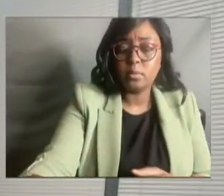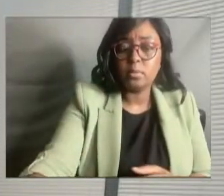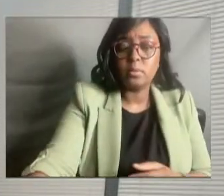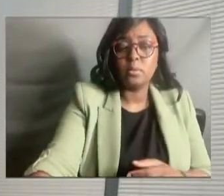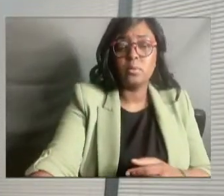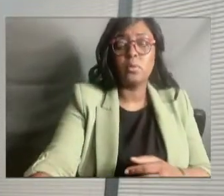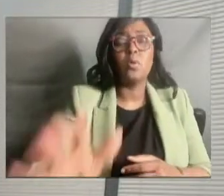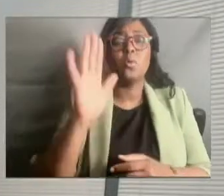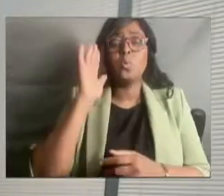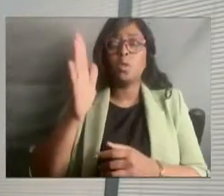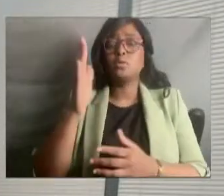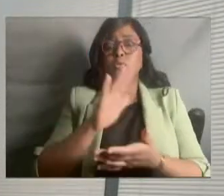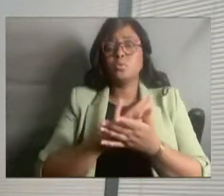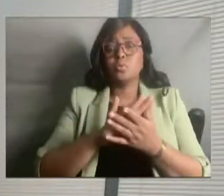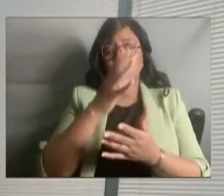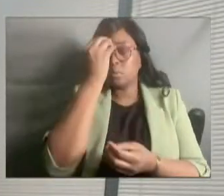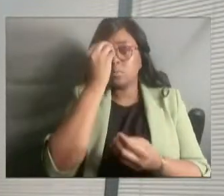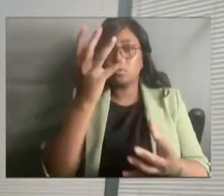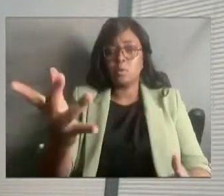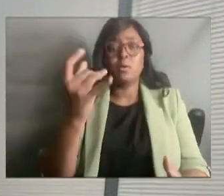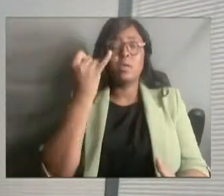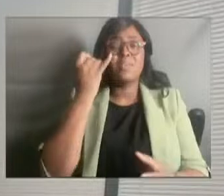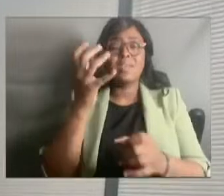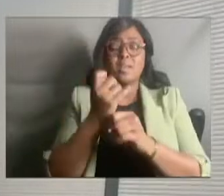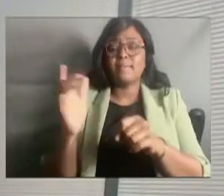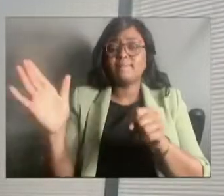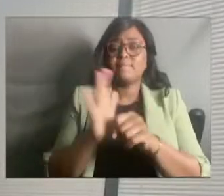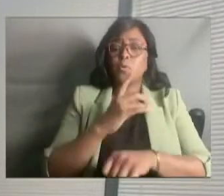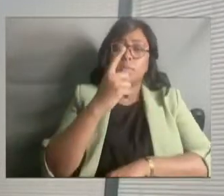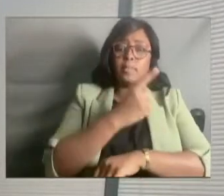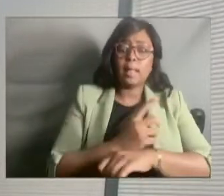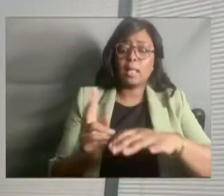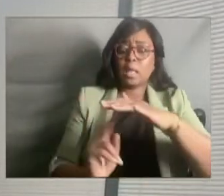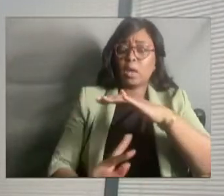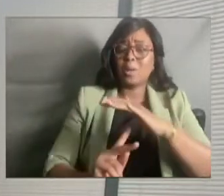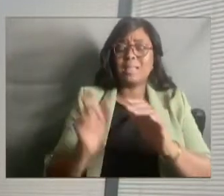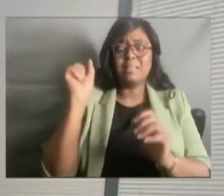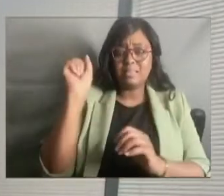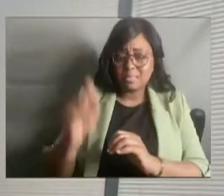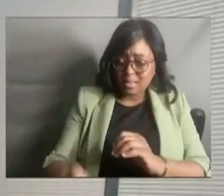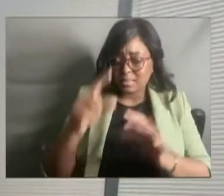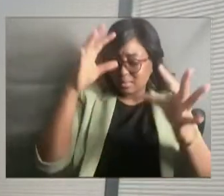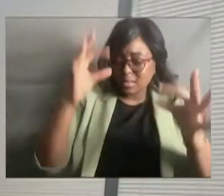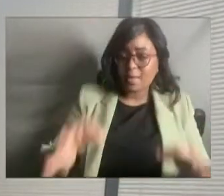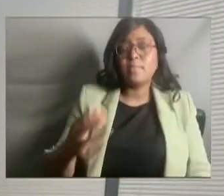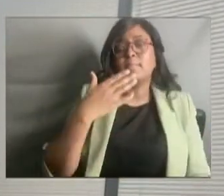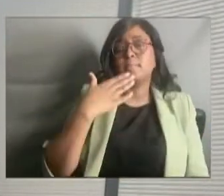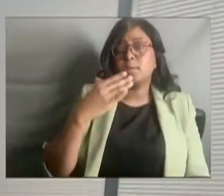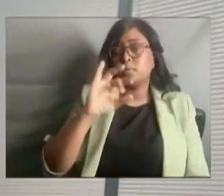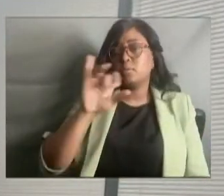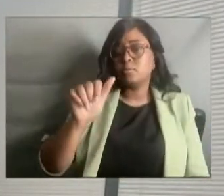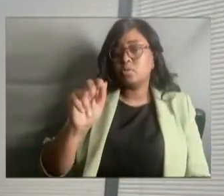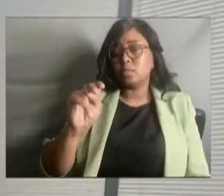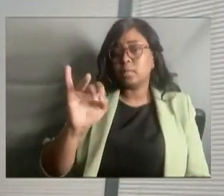of flattening. We mentioned that one already. Will schools be informed that they're receiving